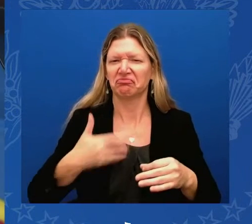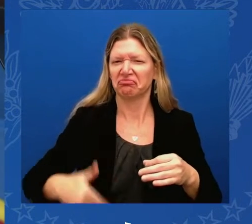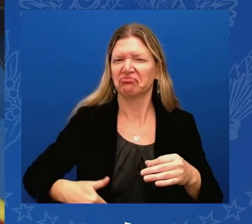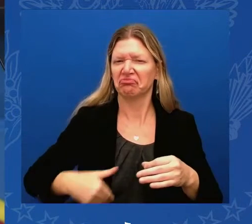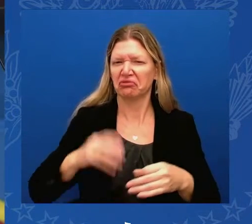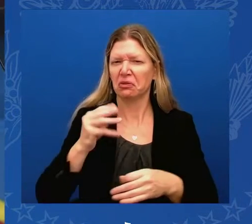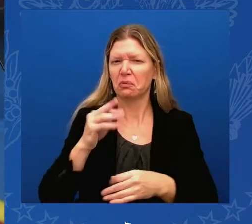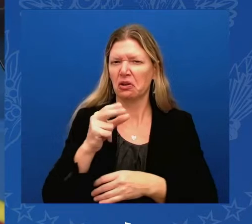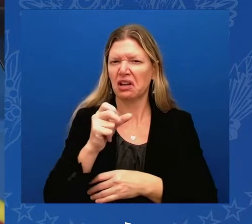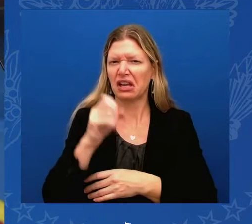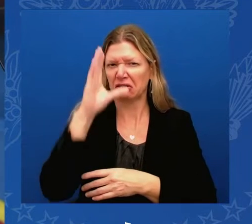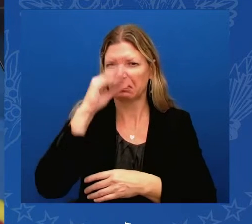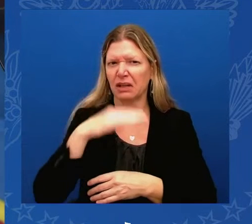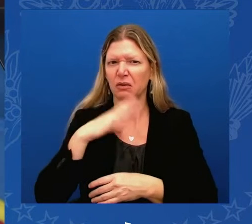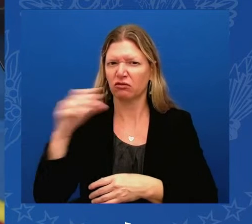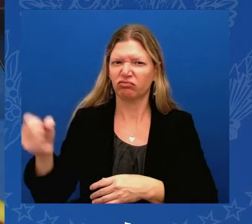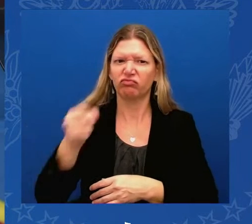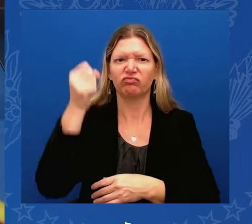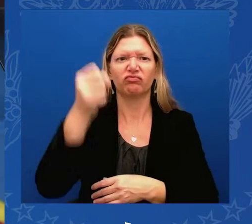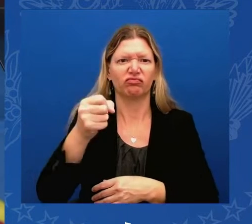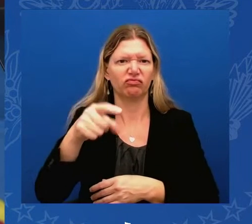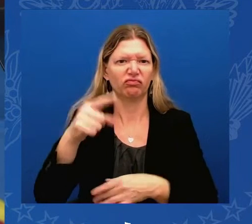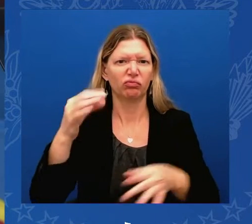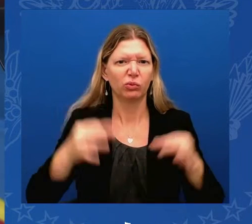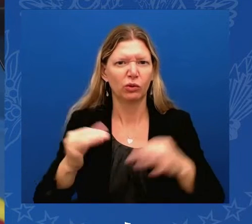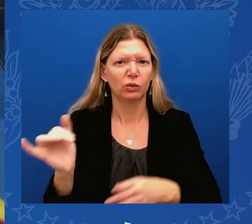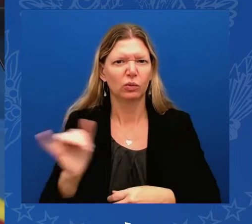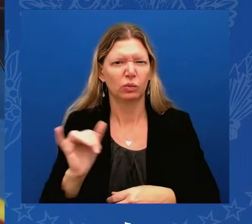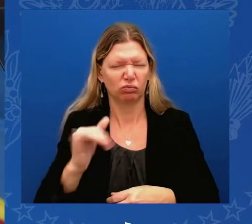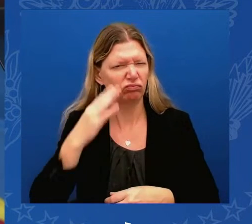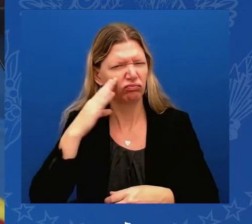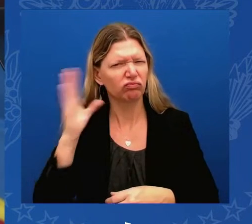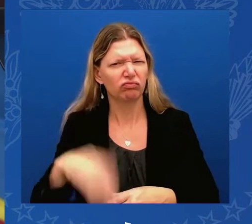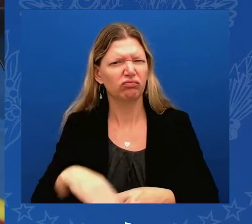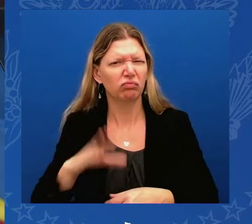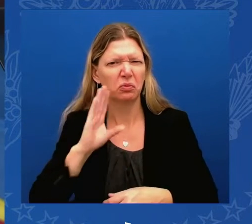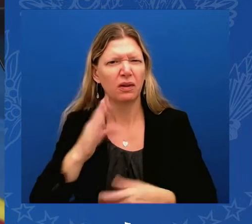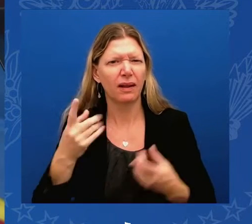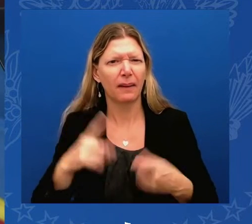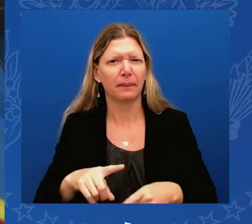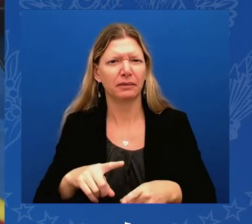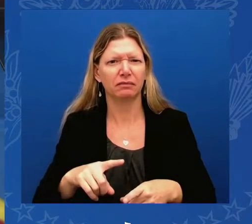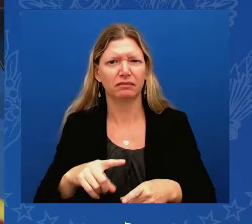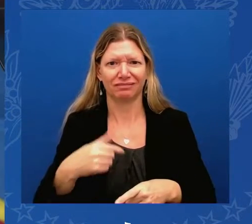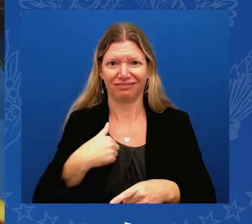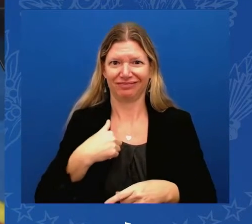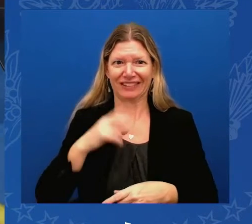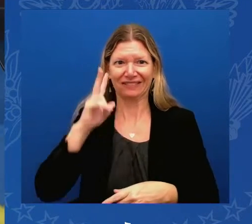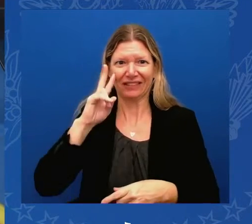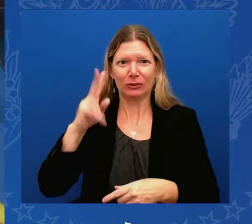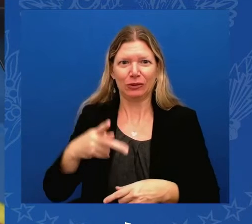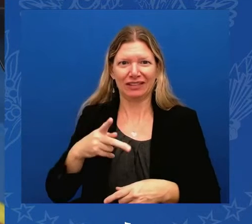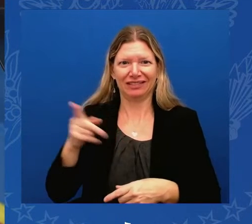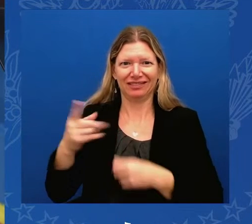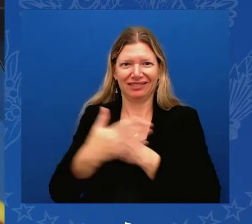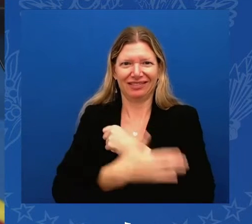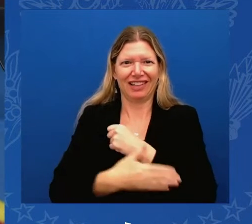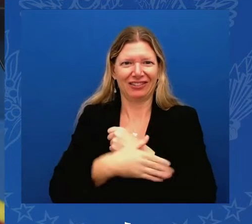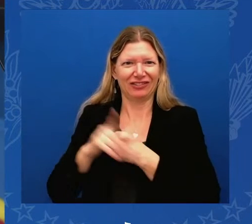I've been vice president to the first Black president and become my close friend and president to the first woman vice president.